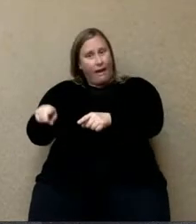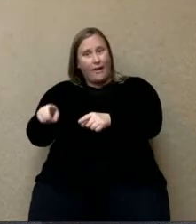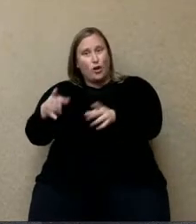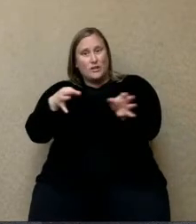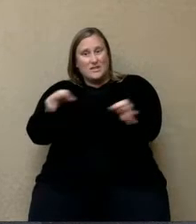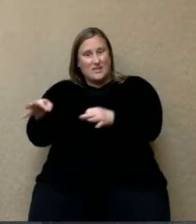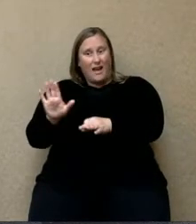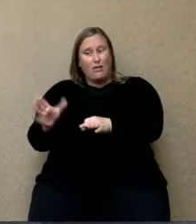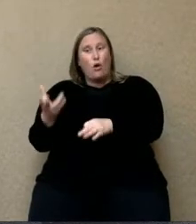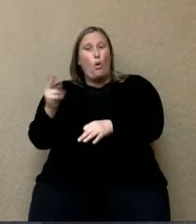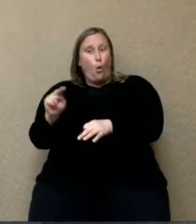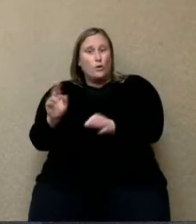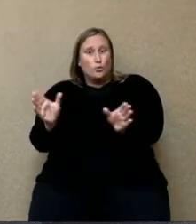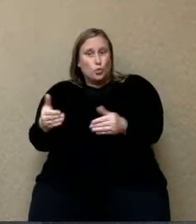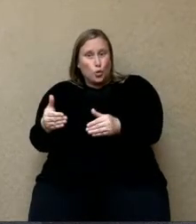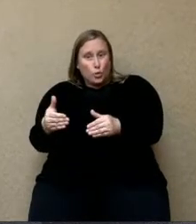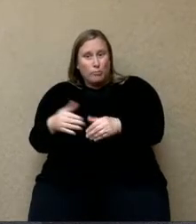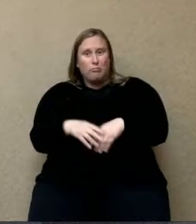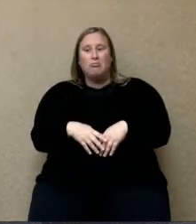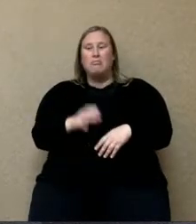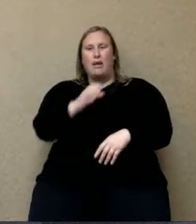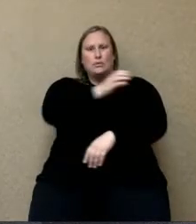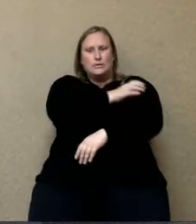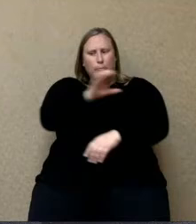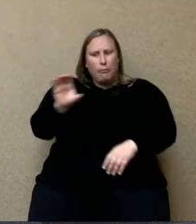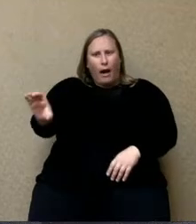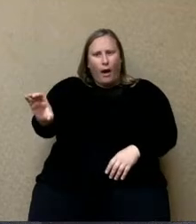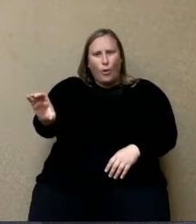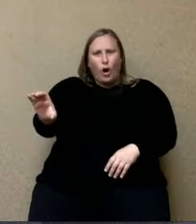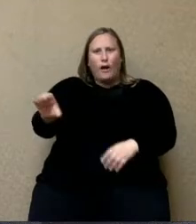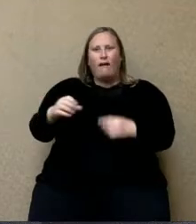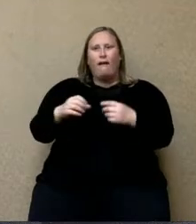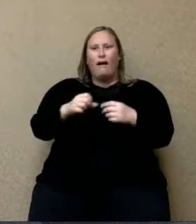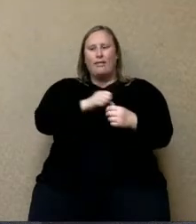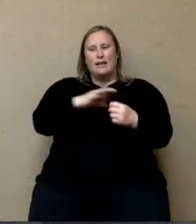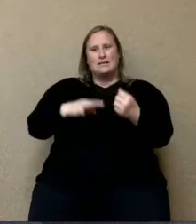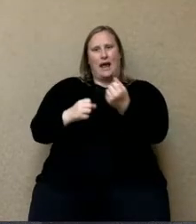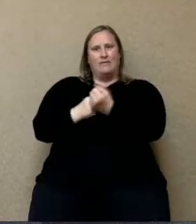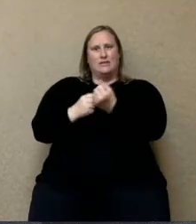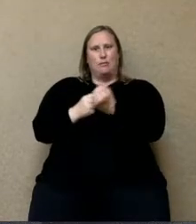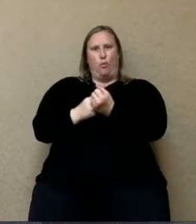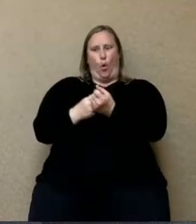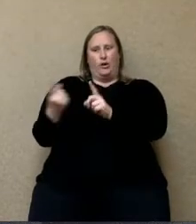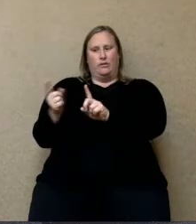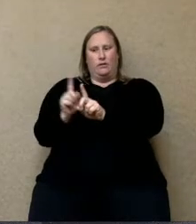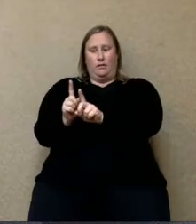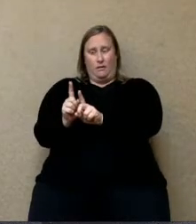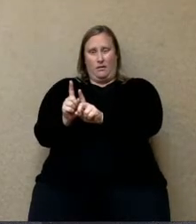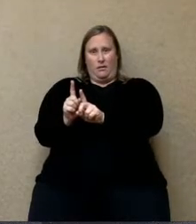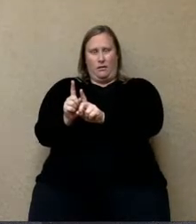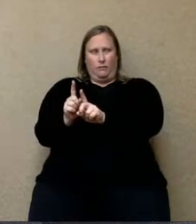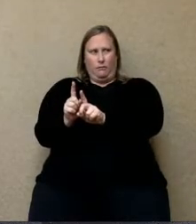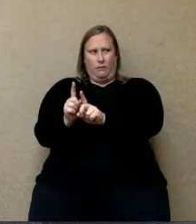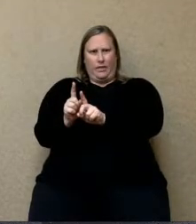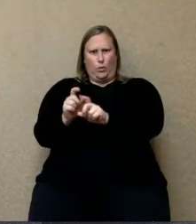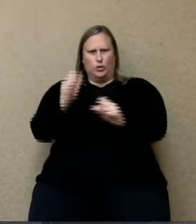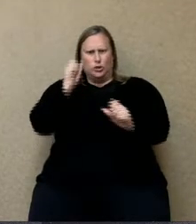So, it was really empowering. The staff that came with to support I think was a little shocked that I was asking them, like which room do you want?